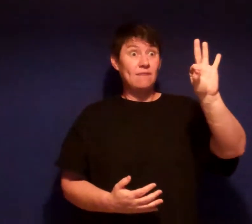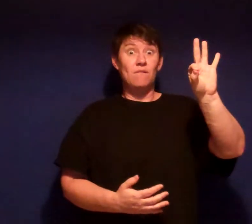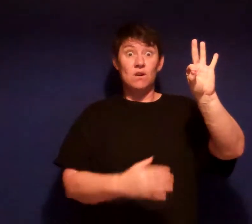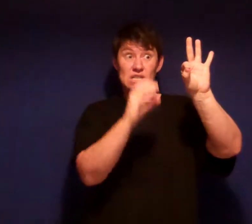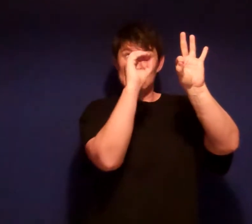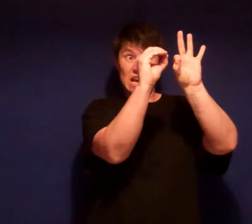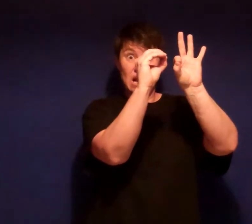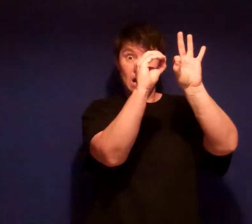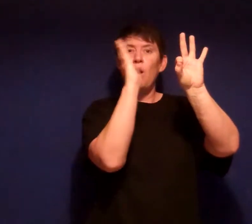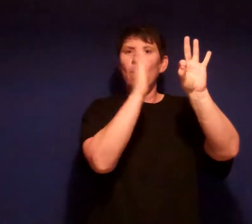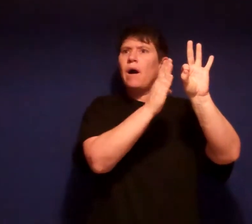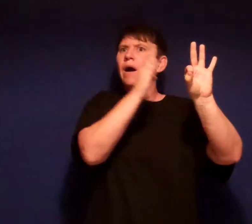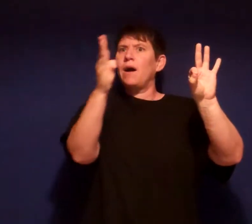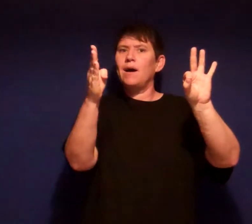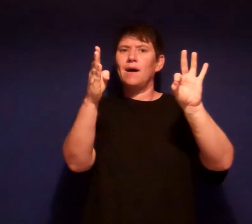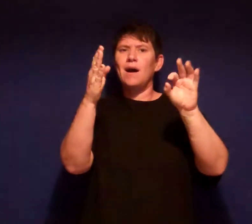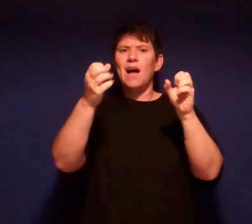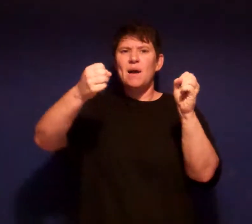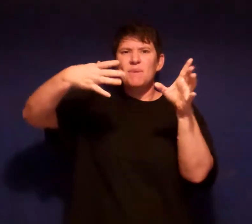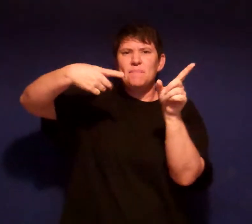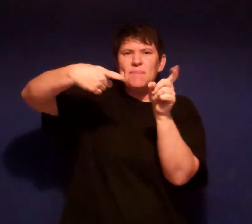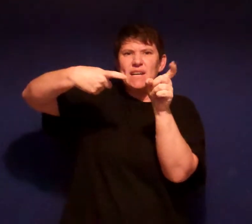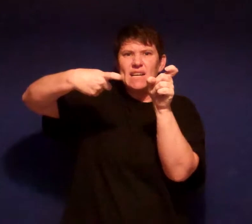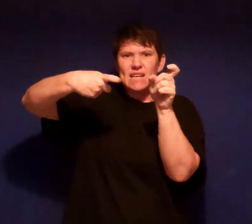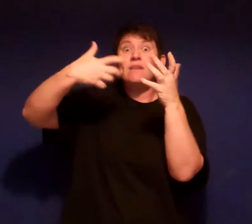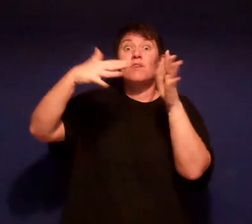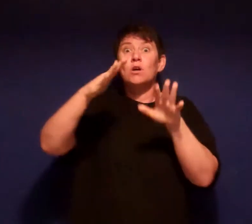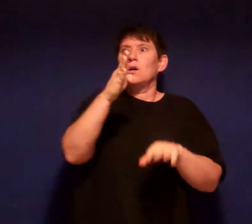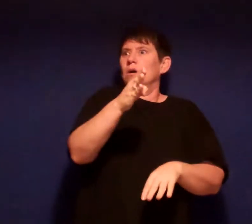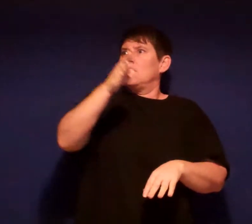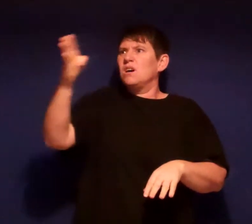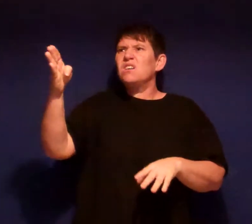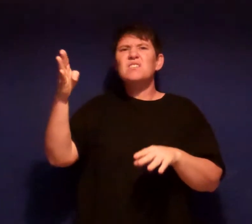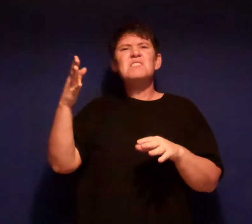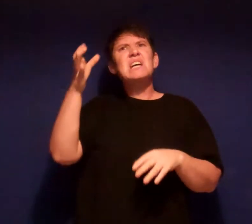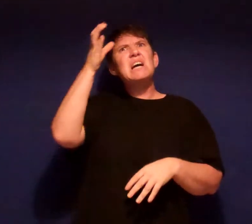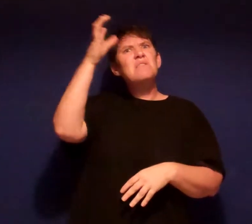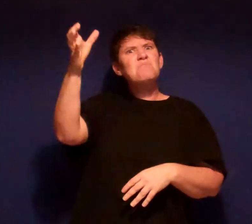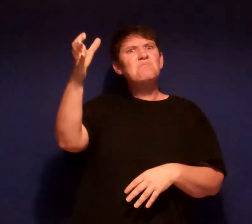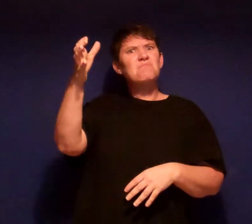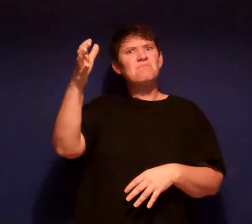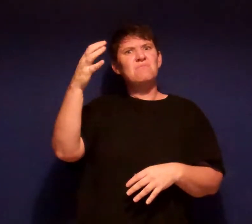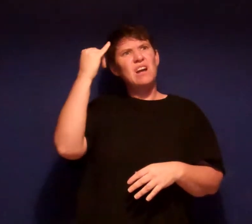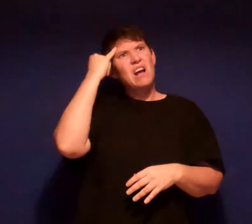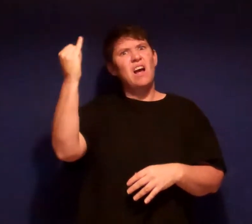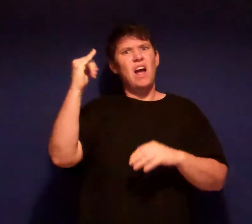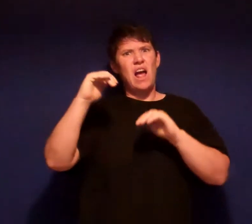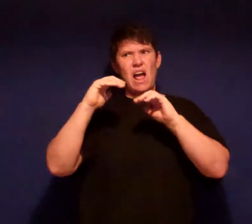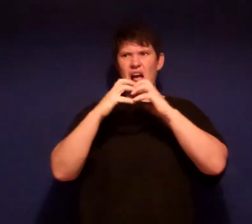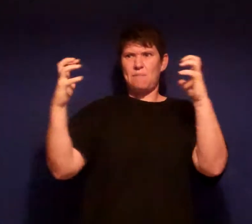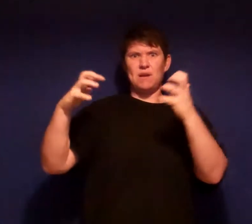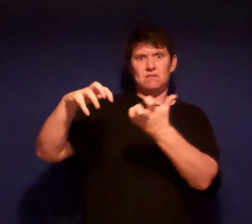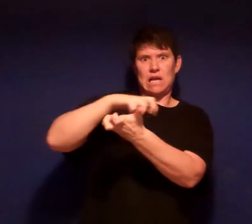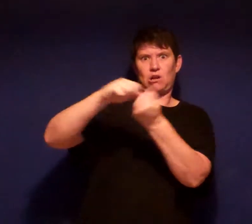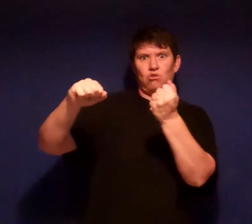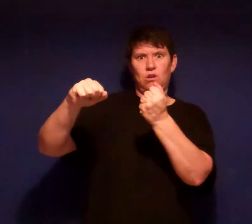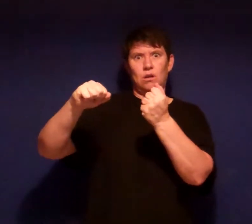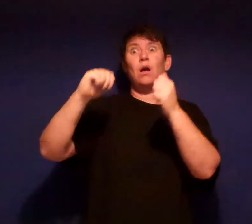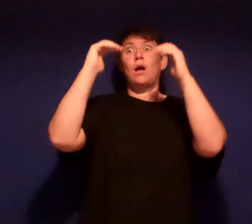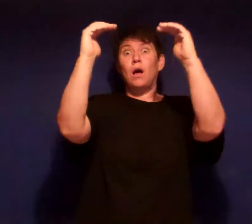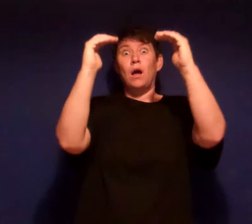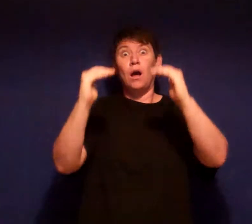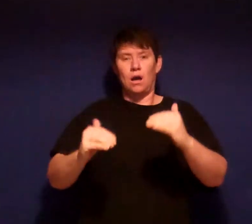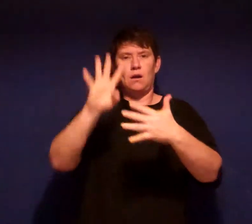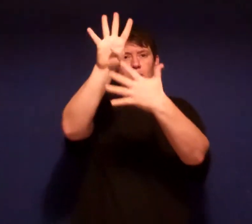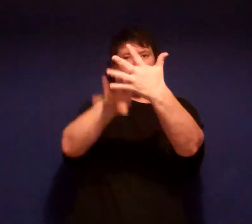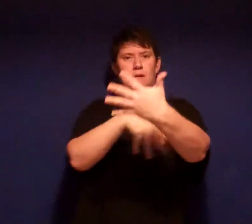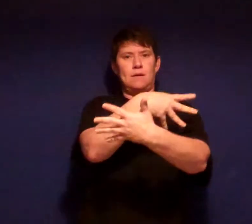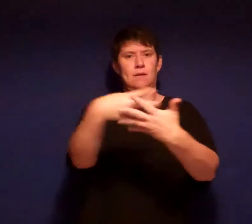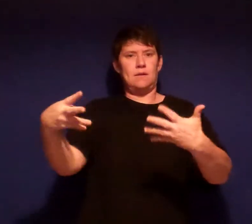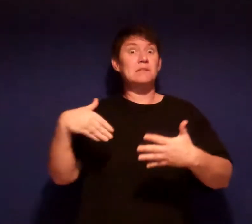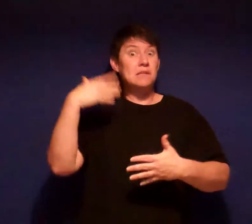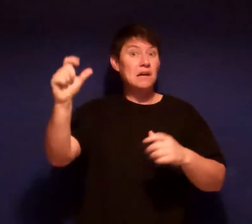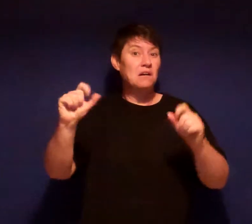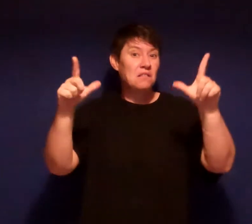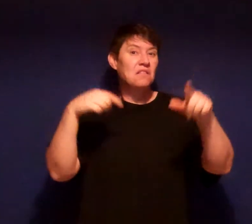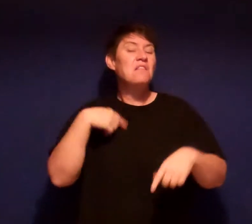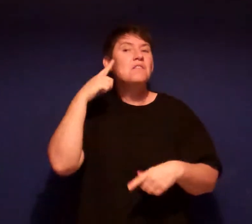Then, moving to the right, you will see wind speeds and potential damage according to each category.